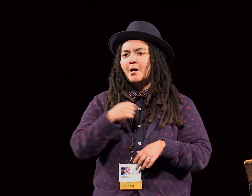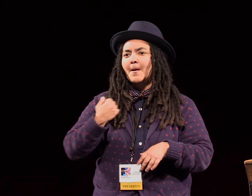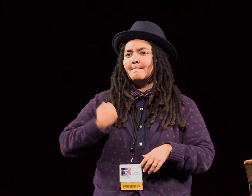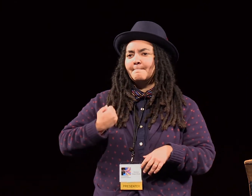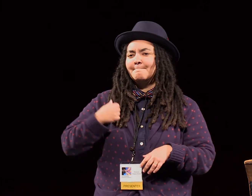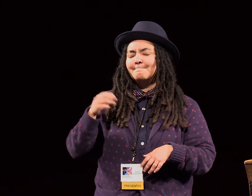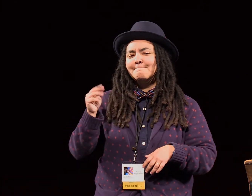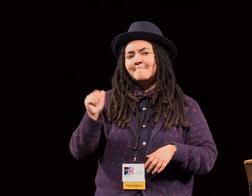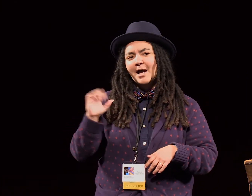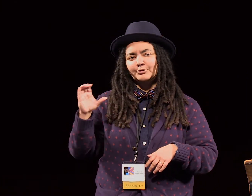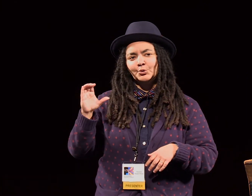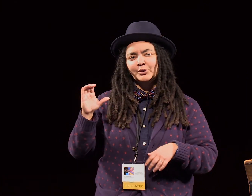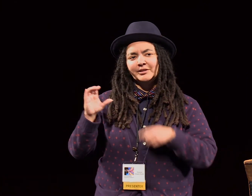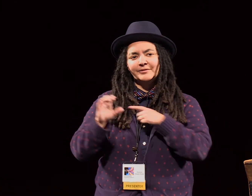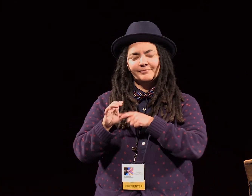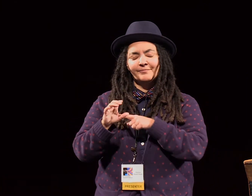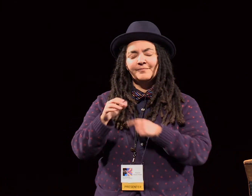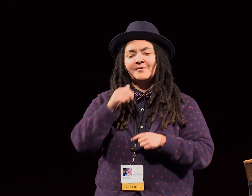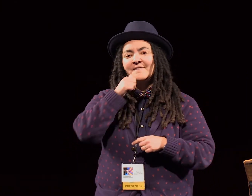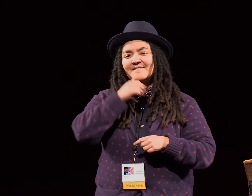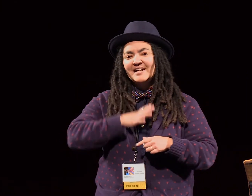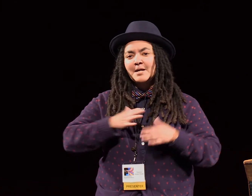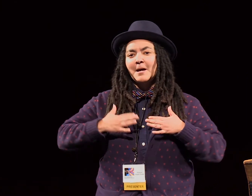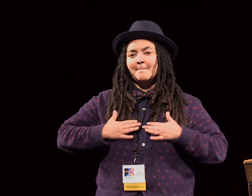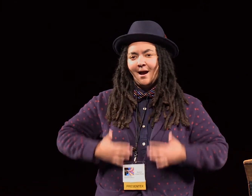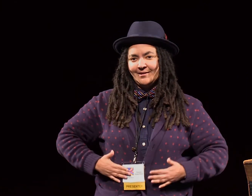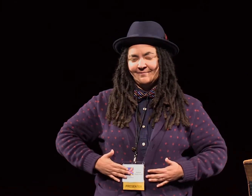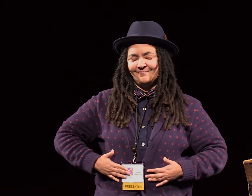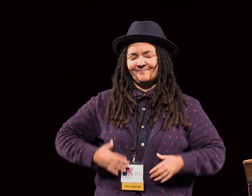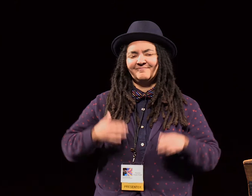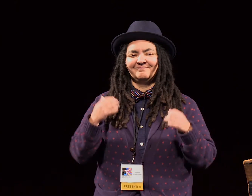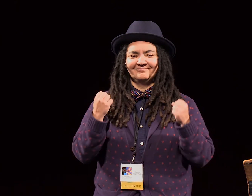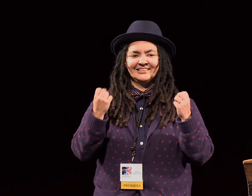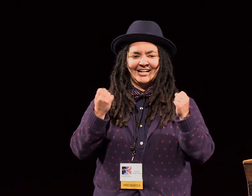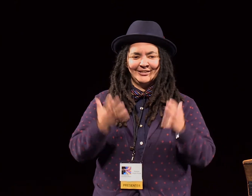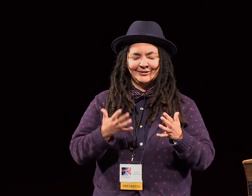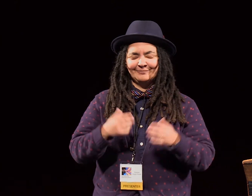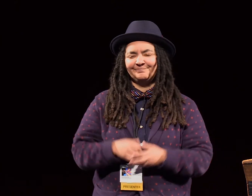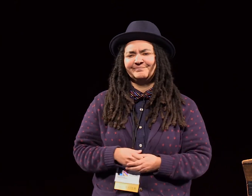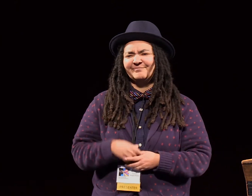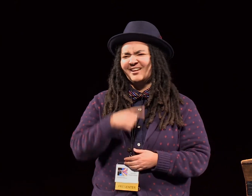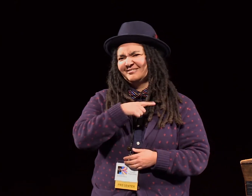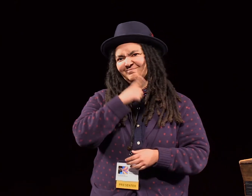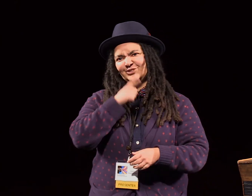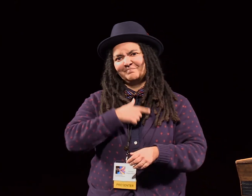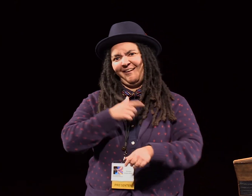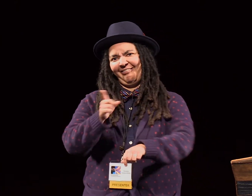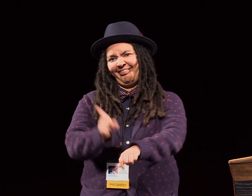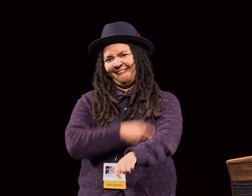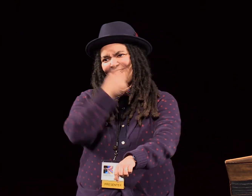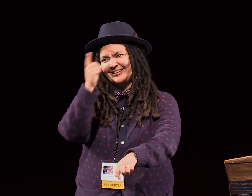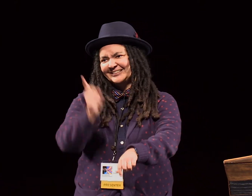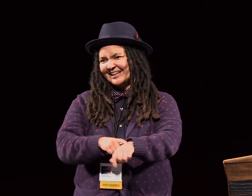I've already done quite a bit of research on female-bodied, masculine-centered signers.